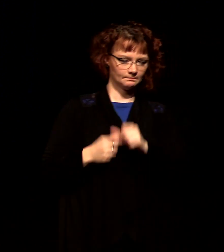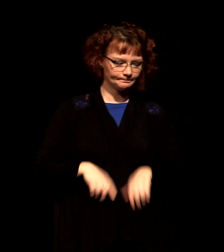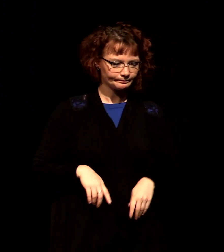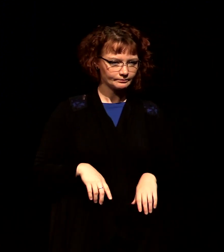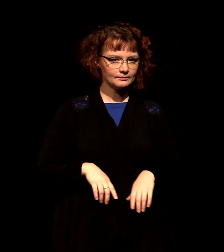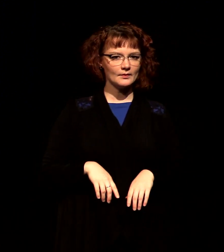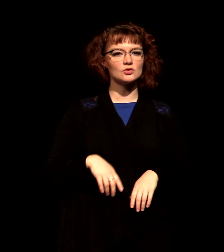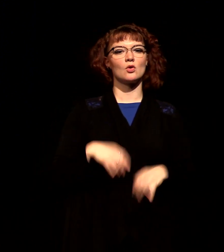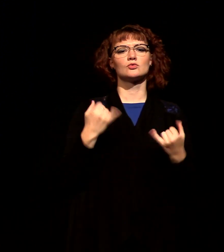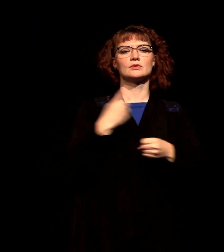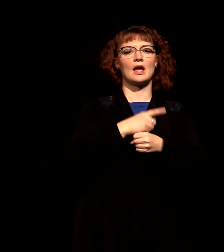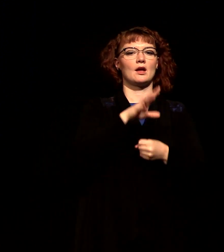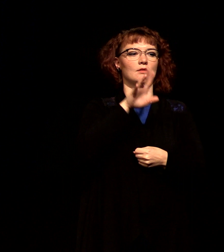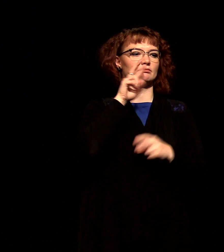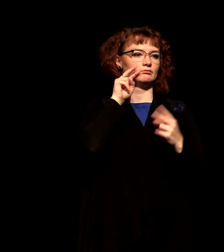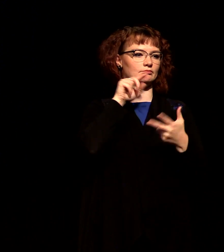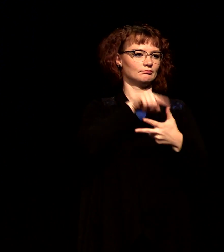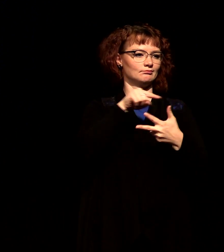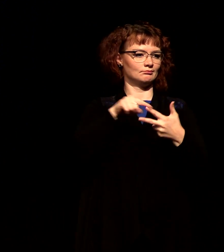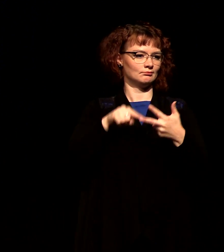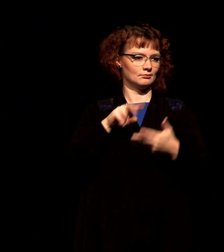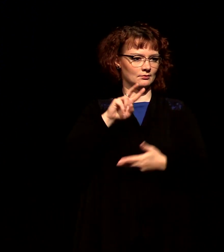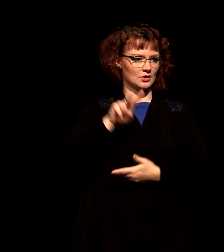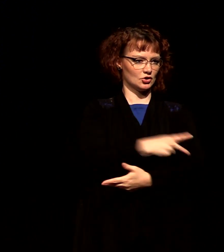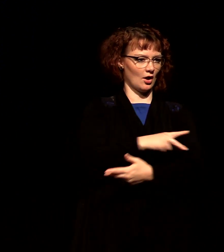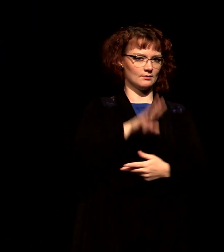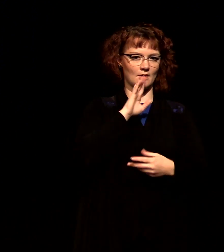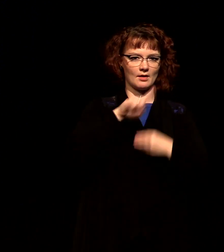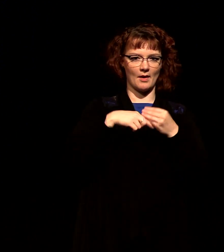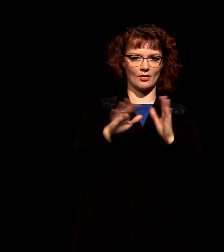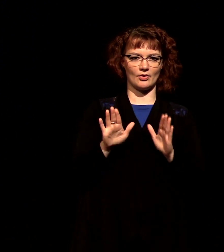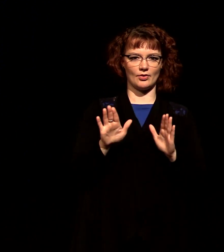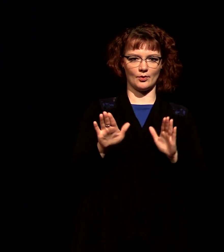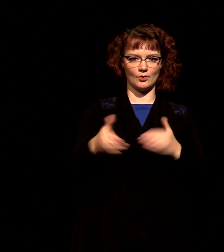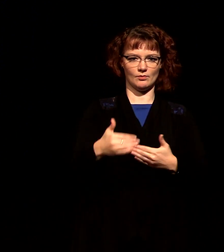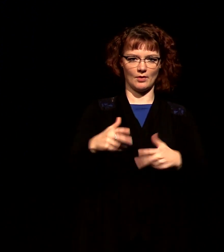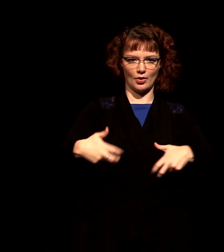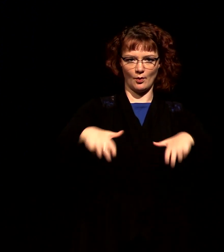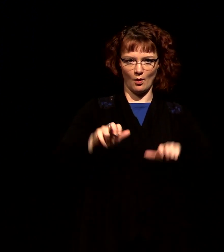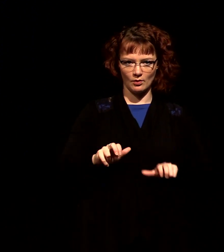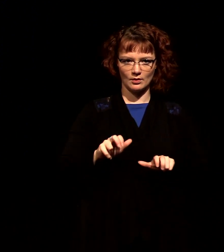three separate enthronement Psalms, Psalm 24, 93, and then